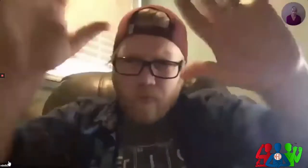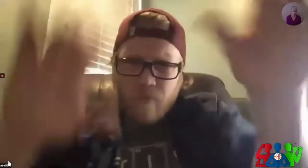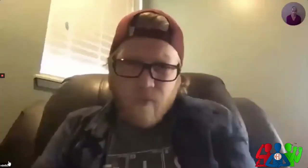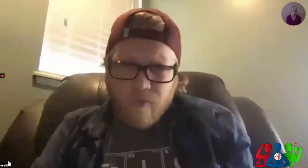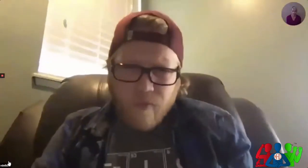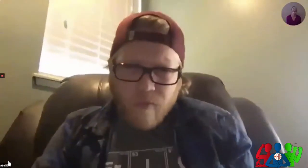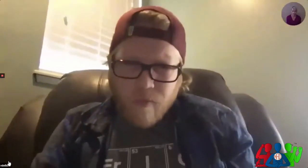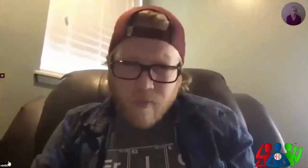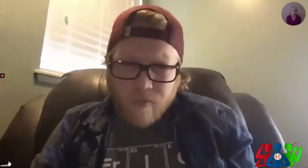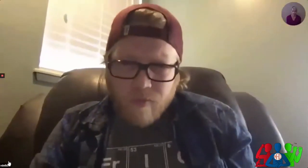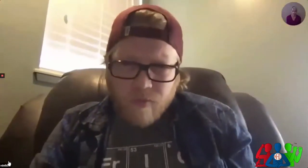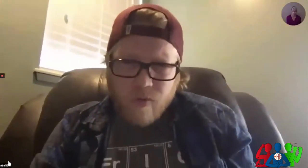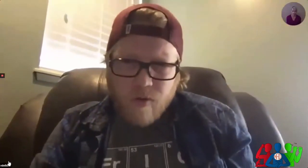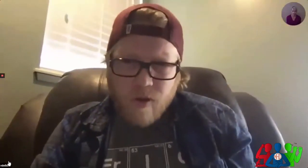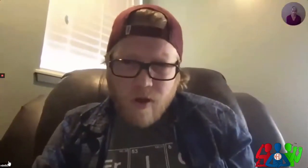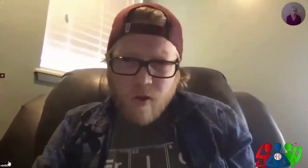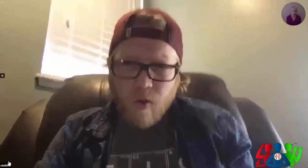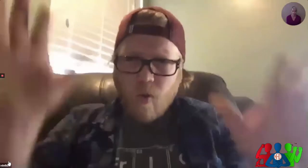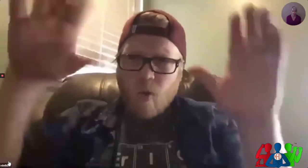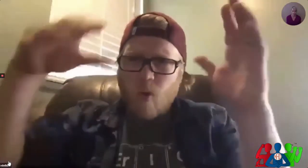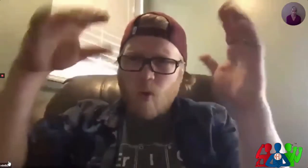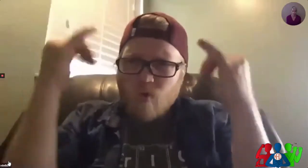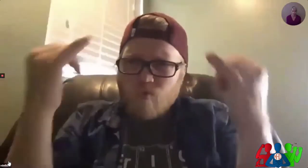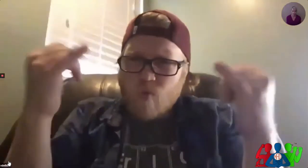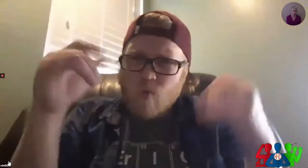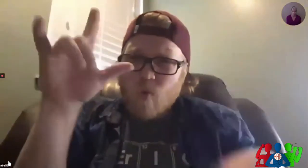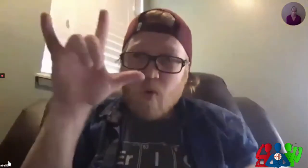Oh, hello. Hello.